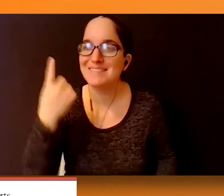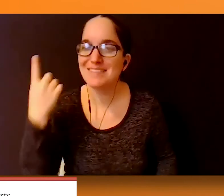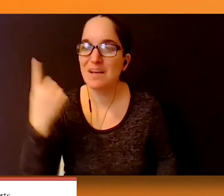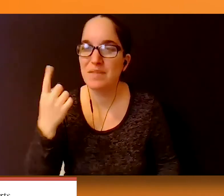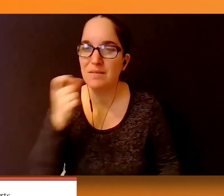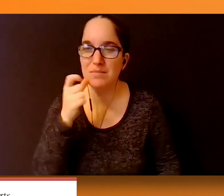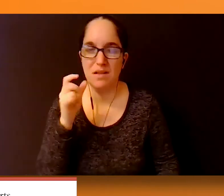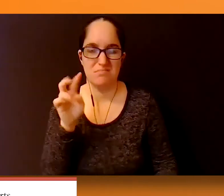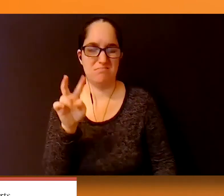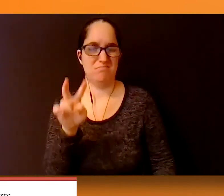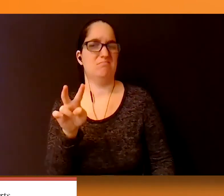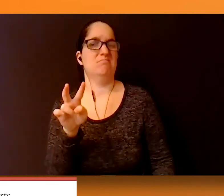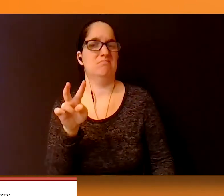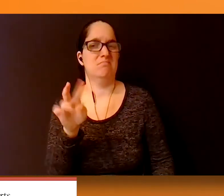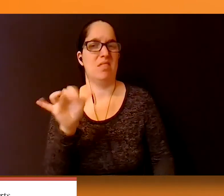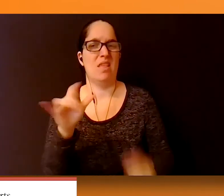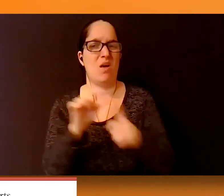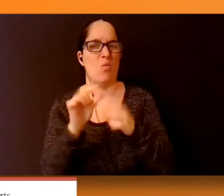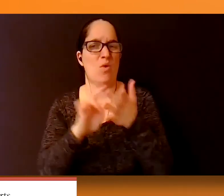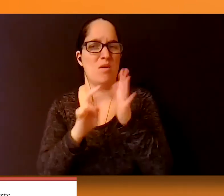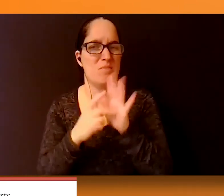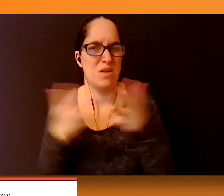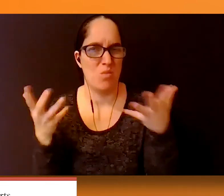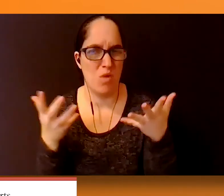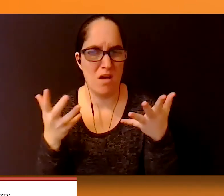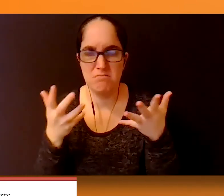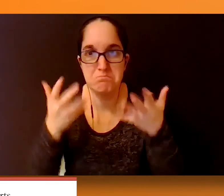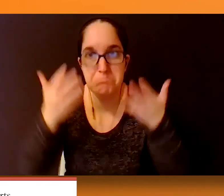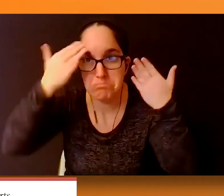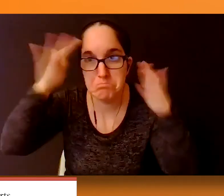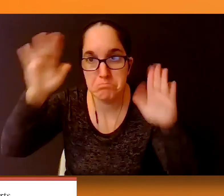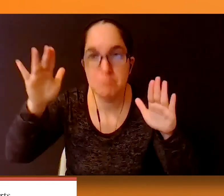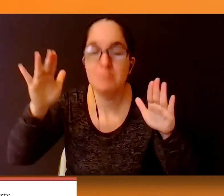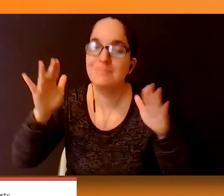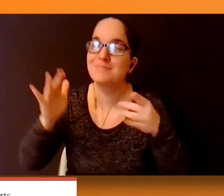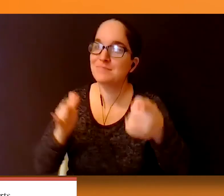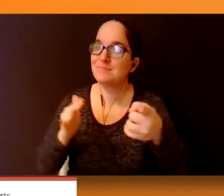It's a start. It's better than just looking at "hydrophobic" and knowing nothing about it at all.